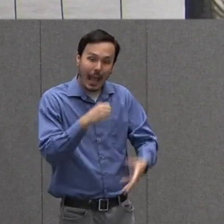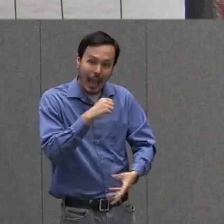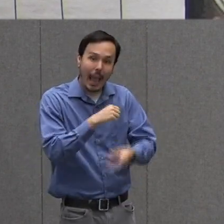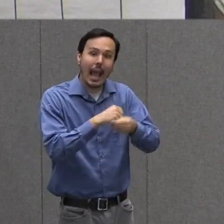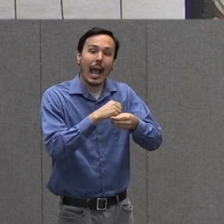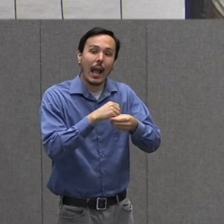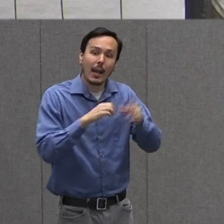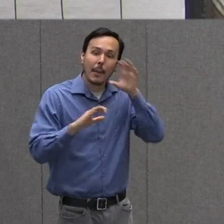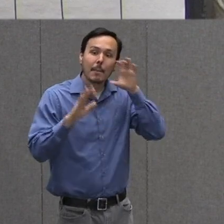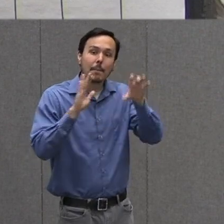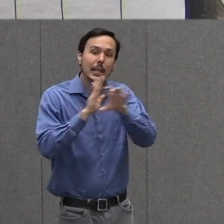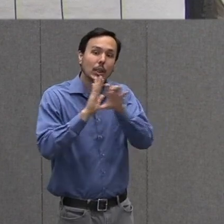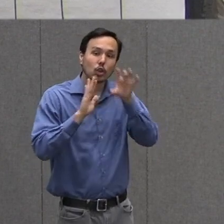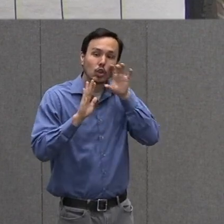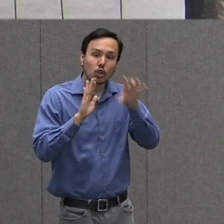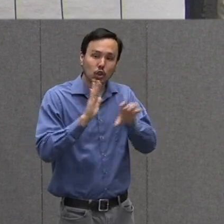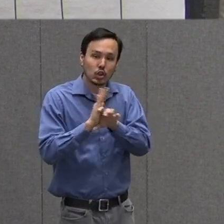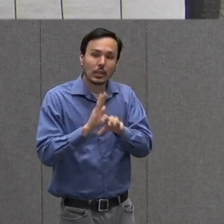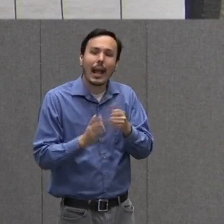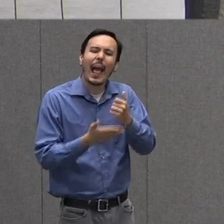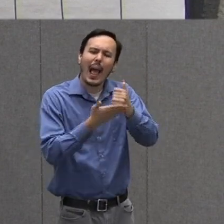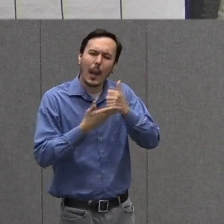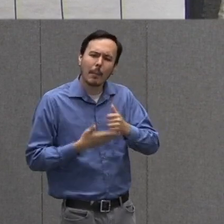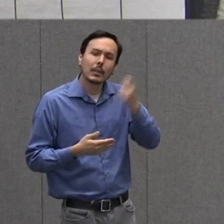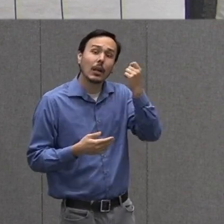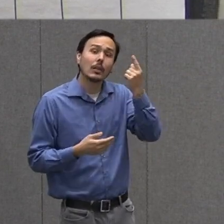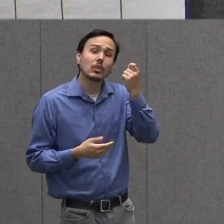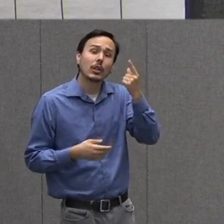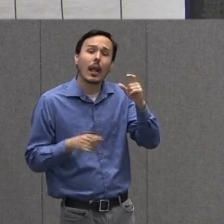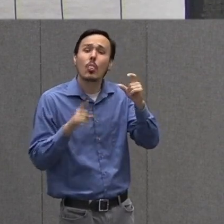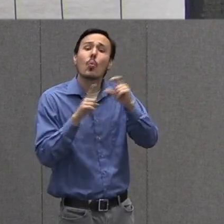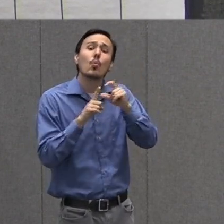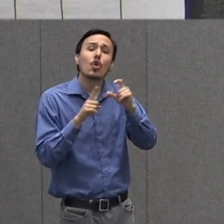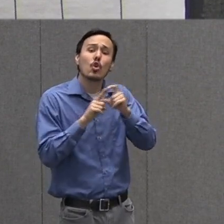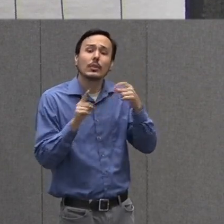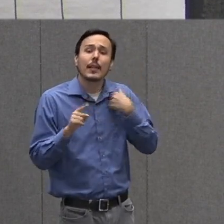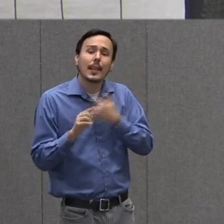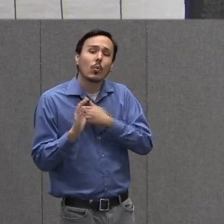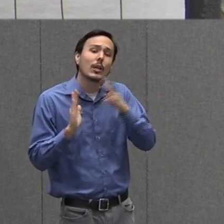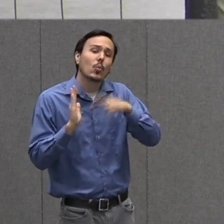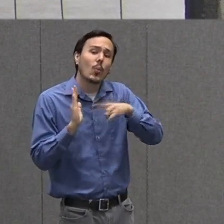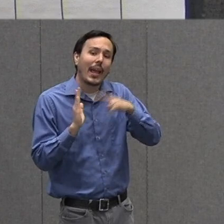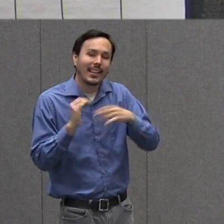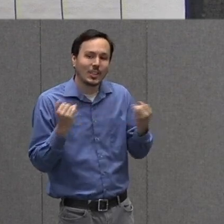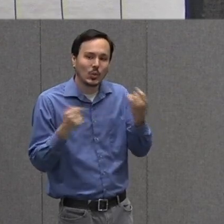to help us understand some of the words that we read today. I'm going to get my marker.